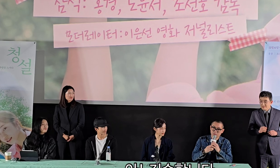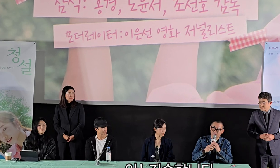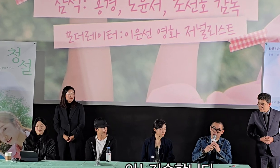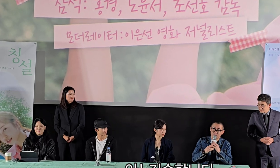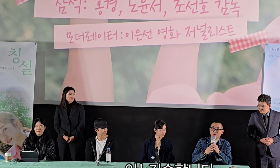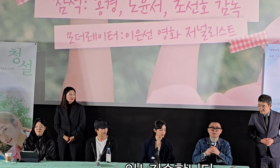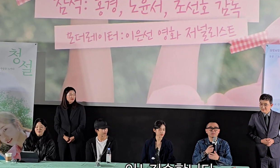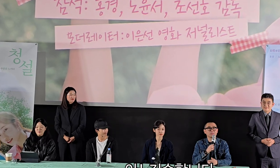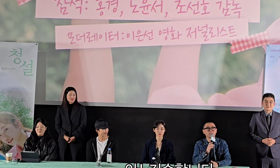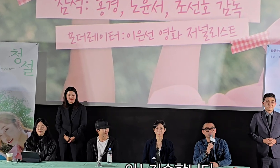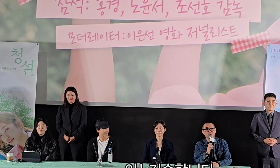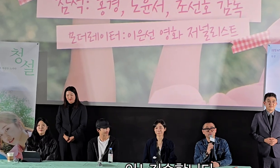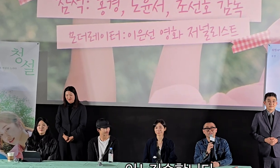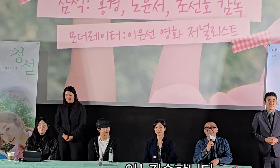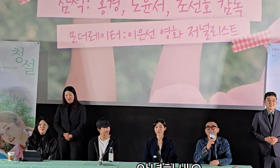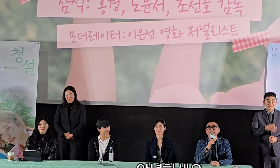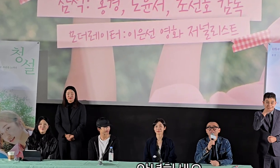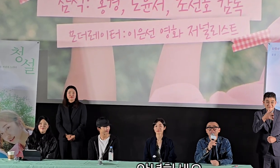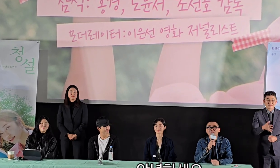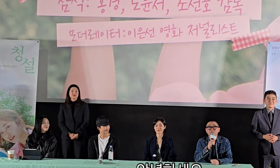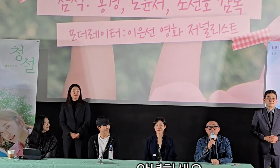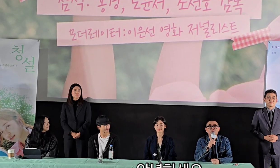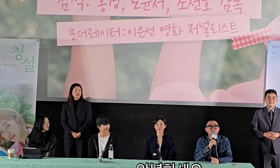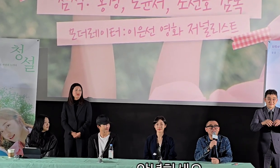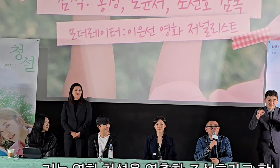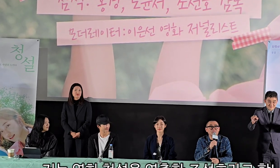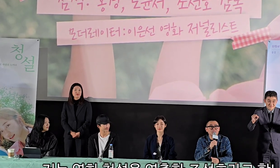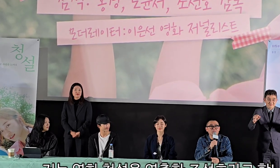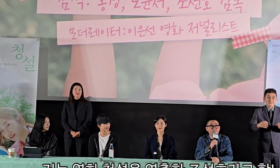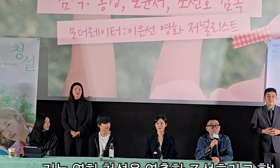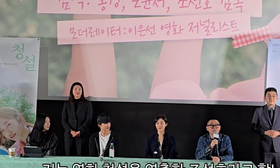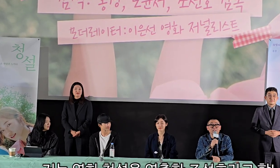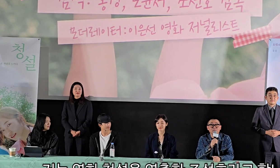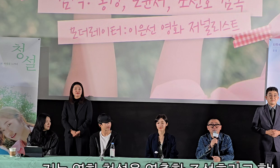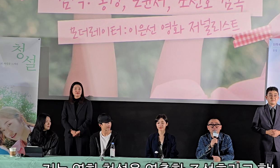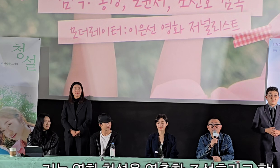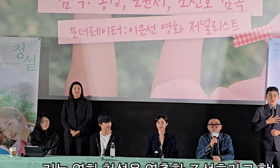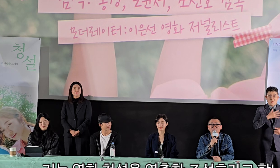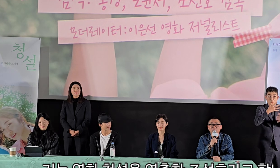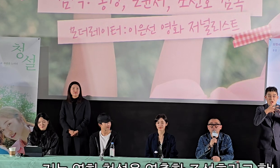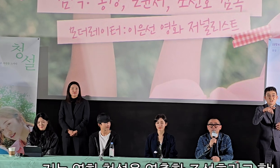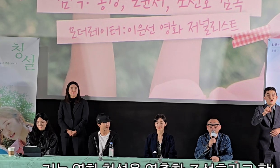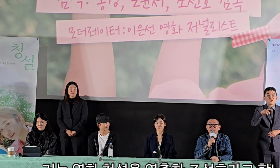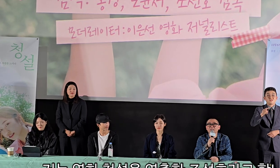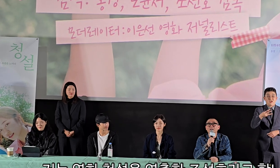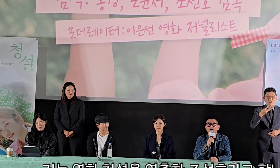Ah! Sorry, hello, my name is Seon-ho Cho, who directed the movie Cheongseol.